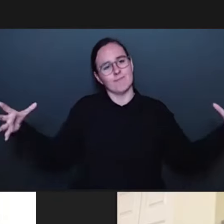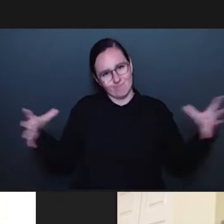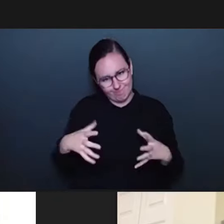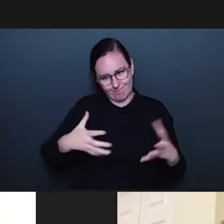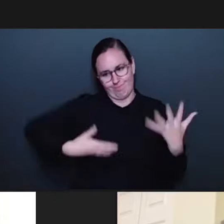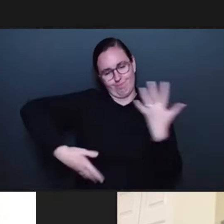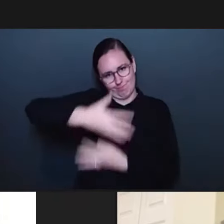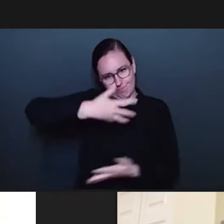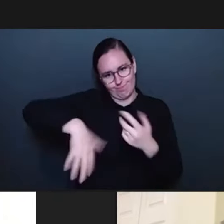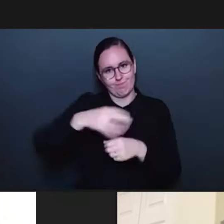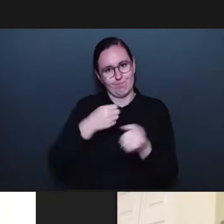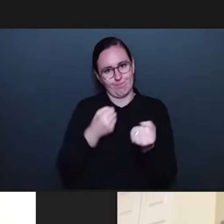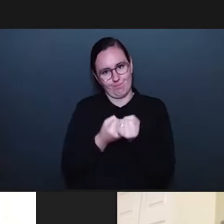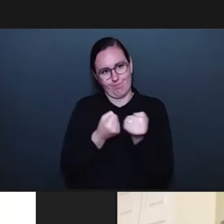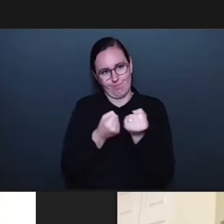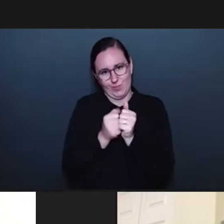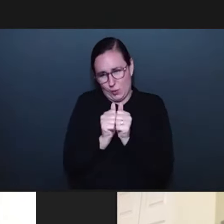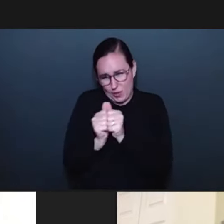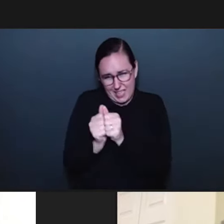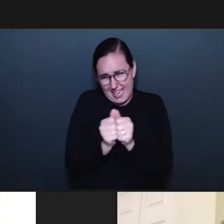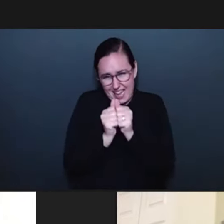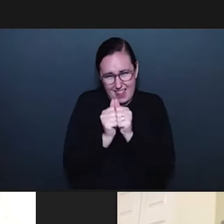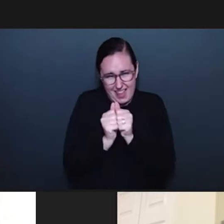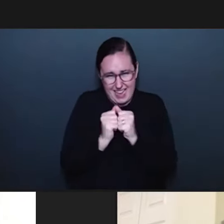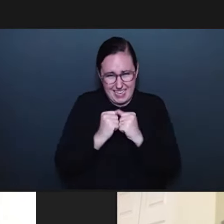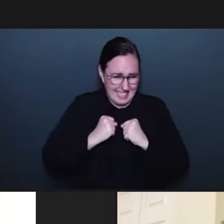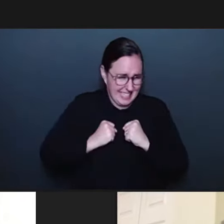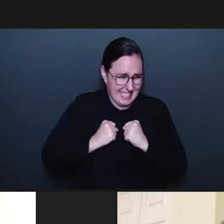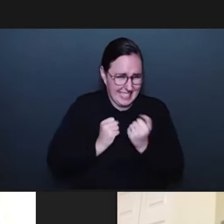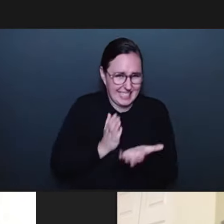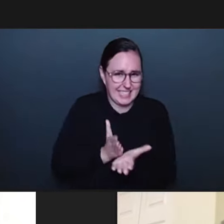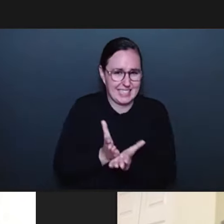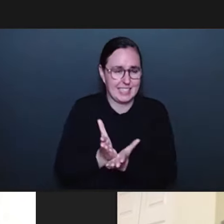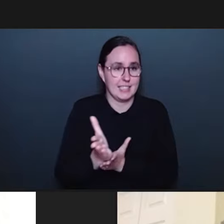fragile economies and so on. I just want to urge particularly to just continue to build coalitions